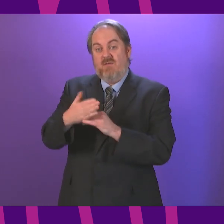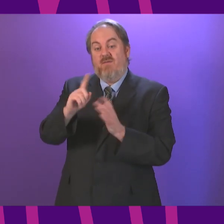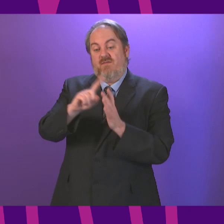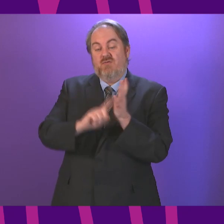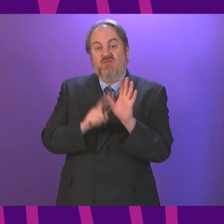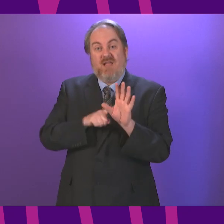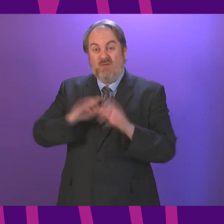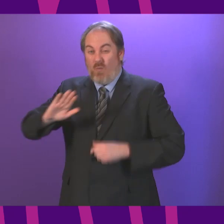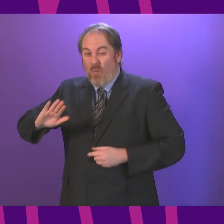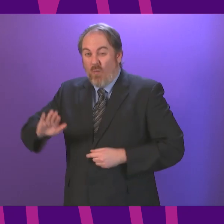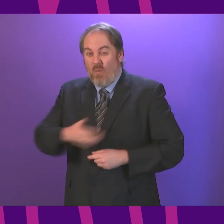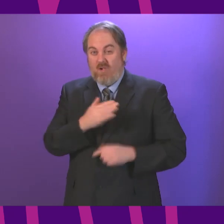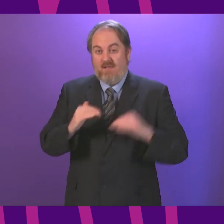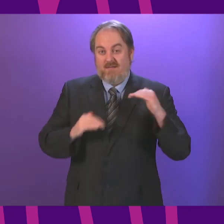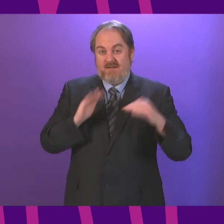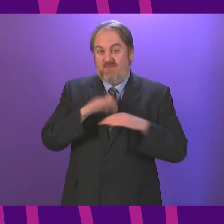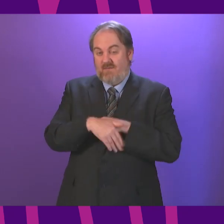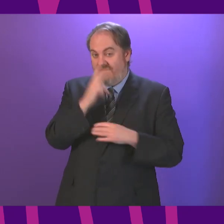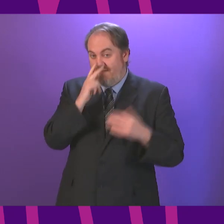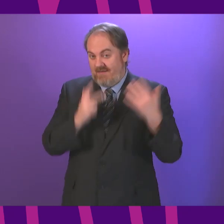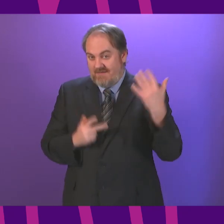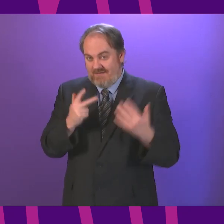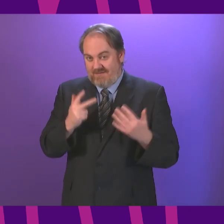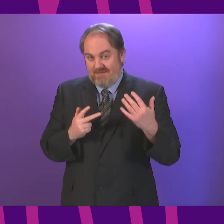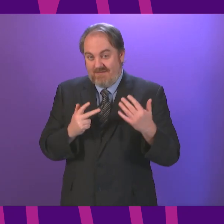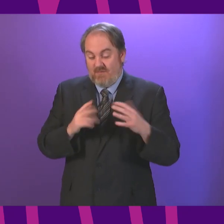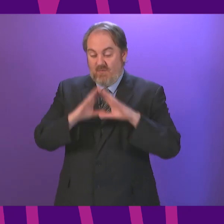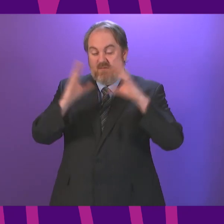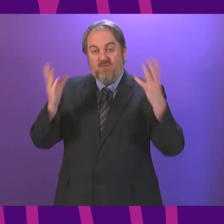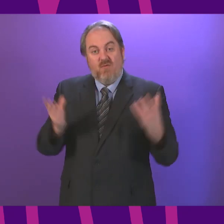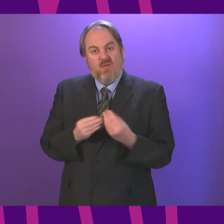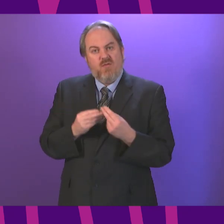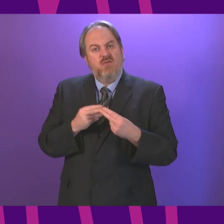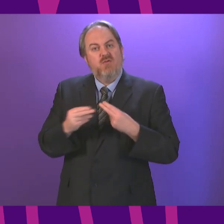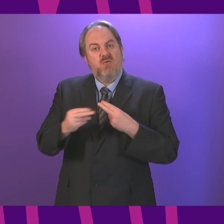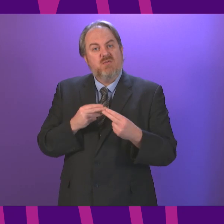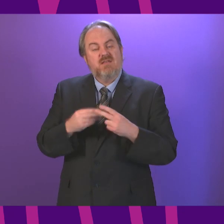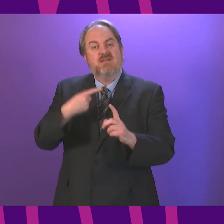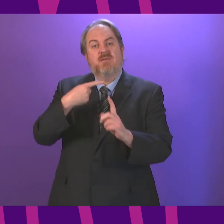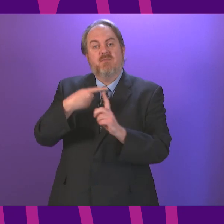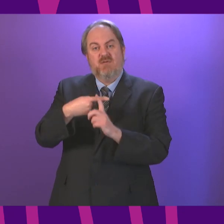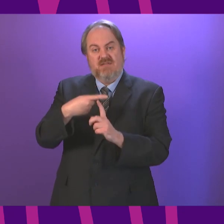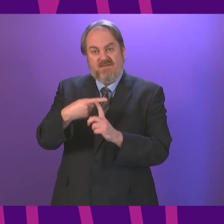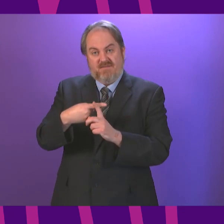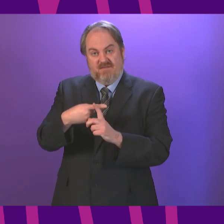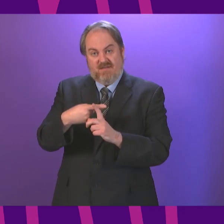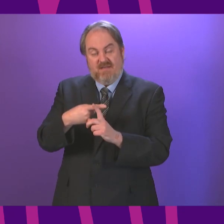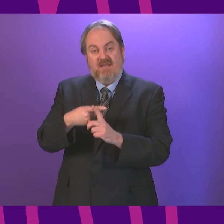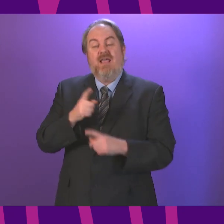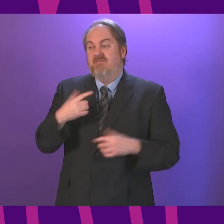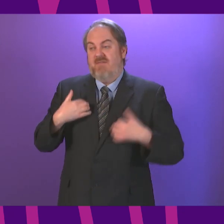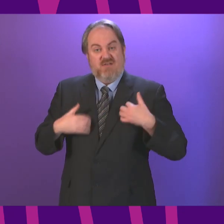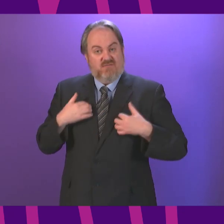All that is encouraging and very hopeful. As we take part in the final First Minister’s